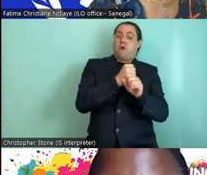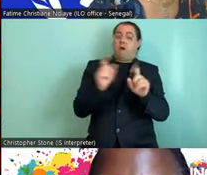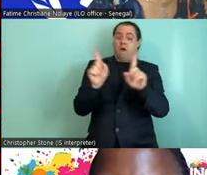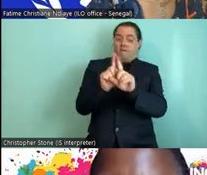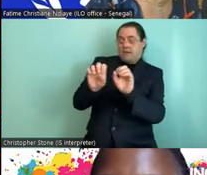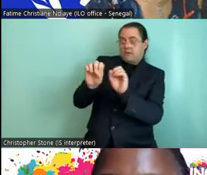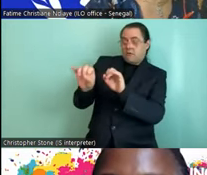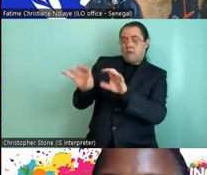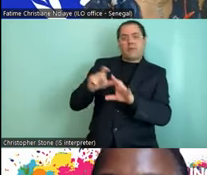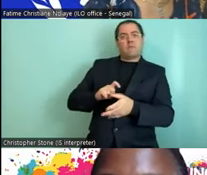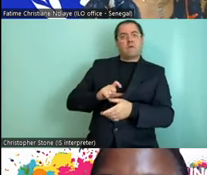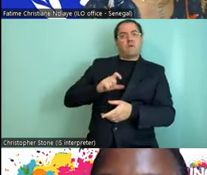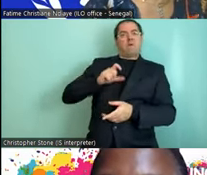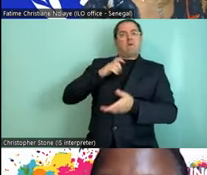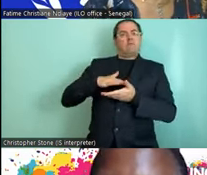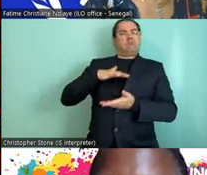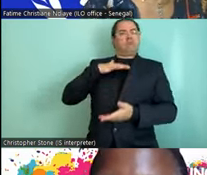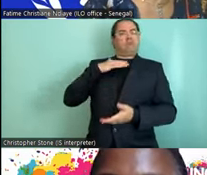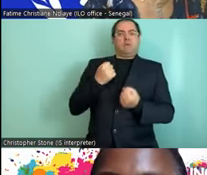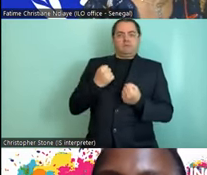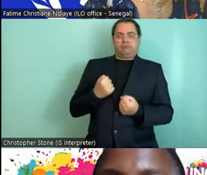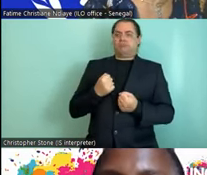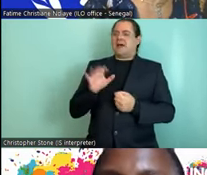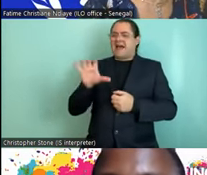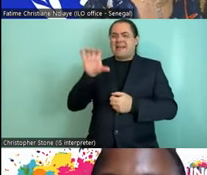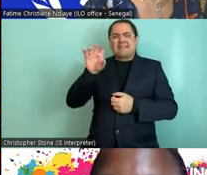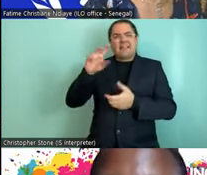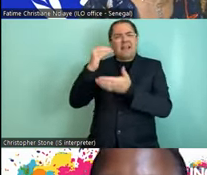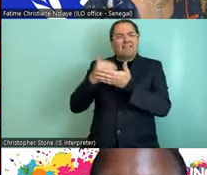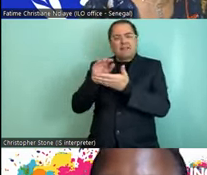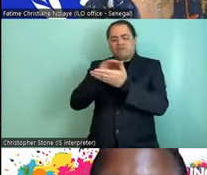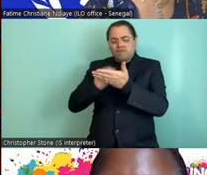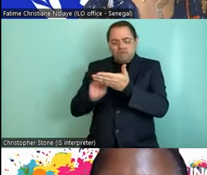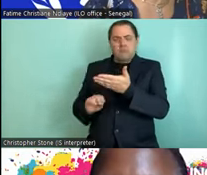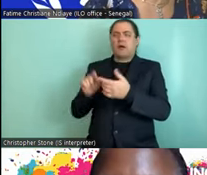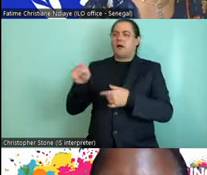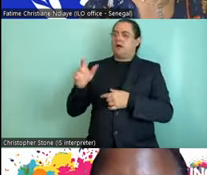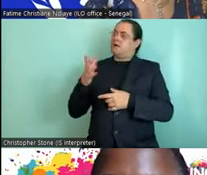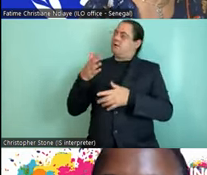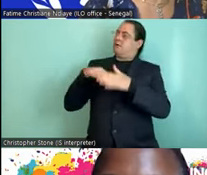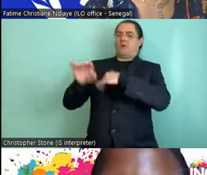10:41:32 around, writing a CV, you know, getting ready for the world of work, and also offering